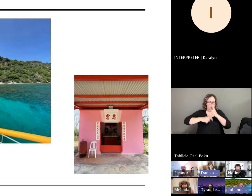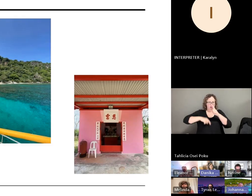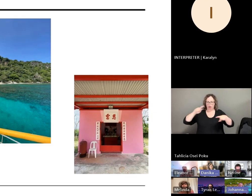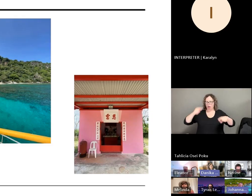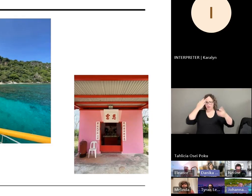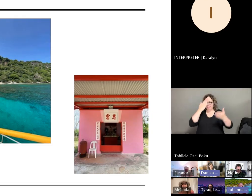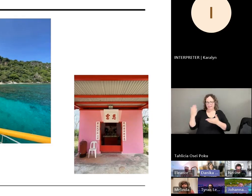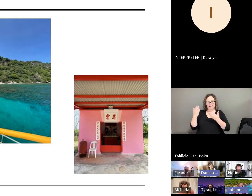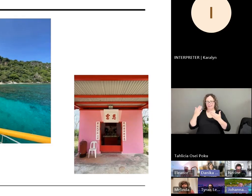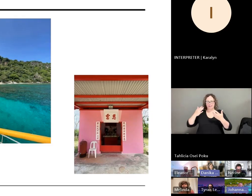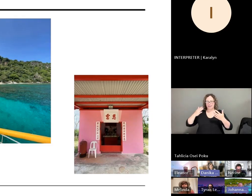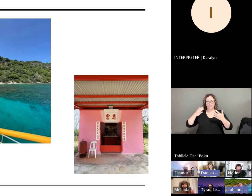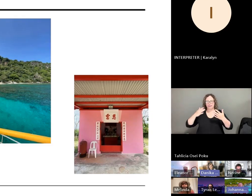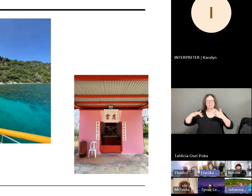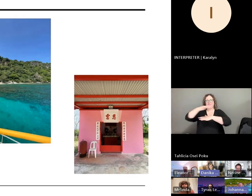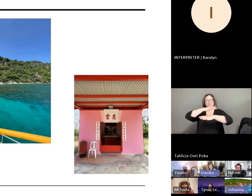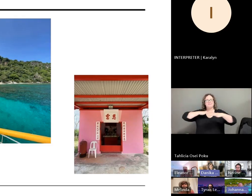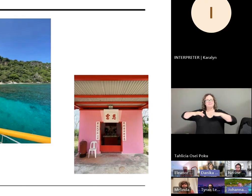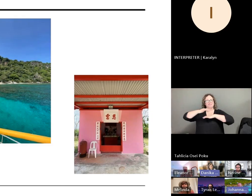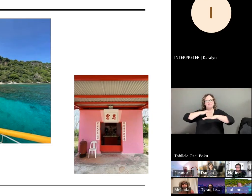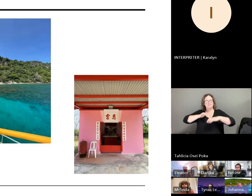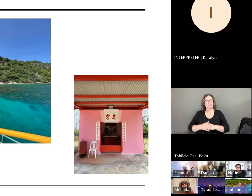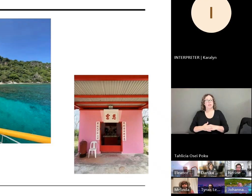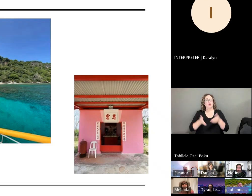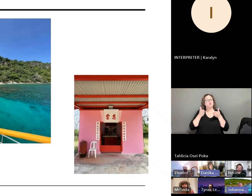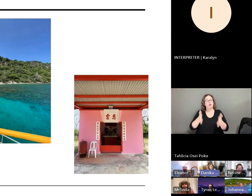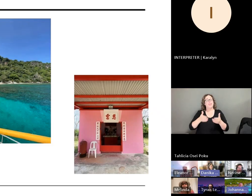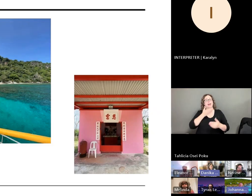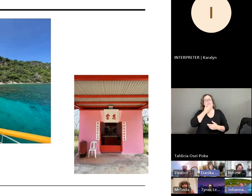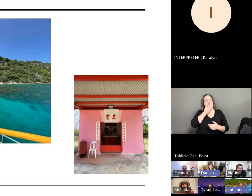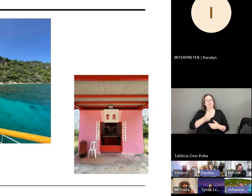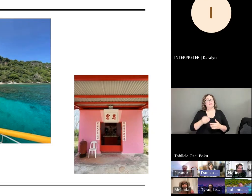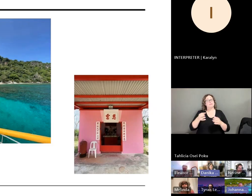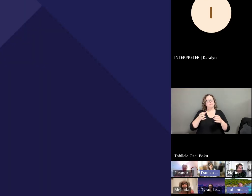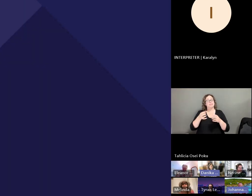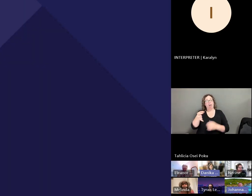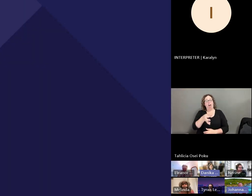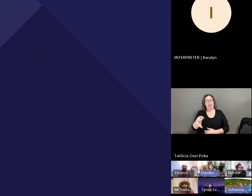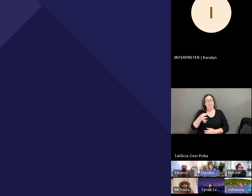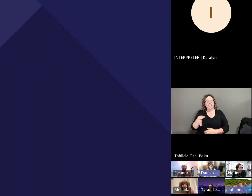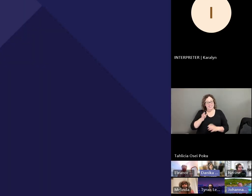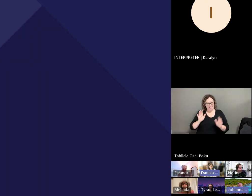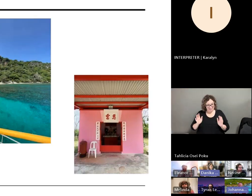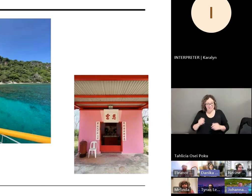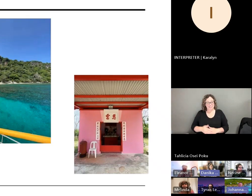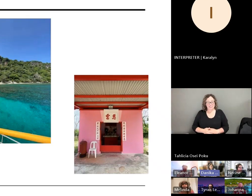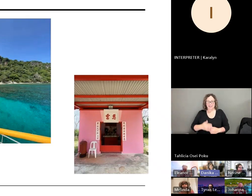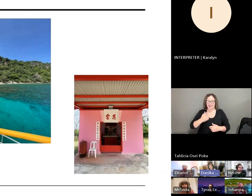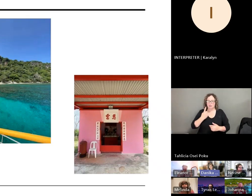yeah, there's Christmas Island, and I'm happy to answer any questions that anybody's got about it. It's one of my favorite places in the world.